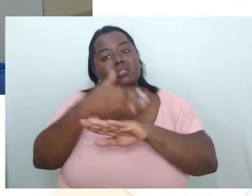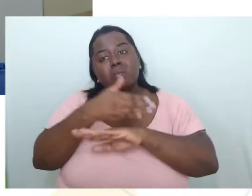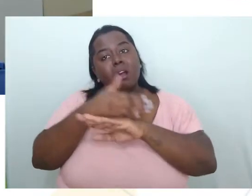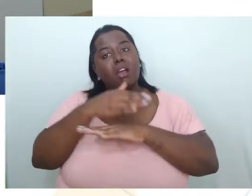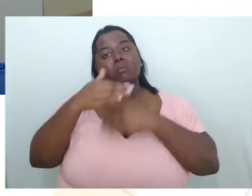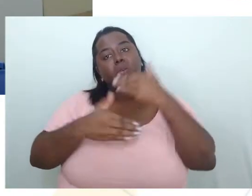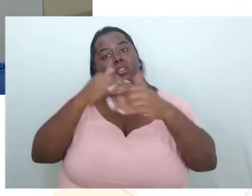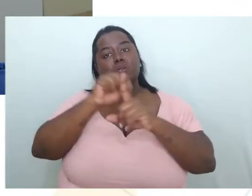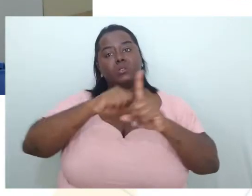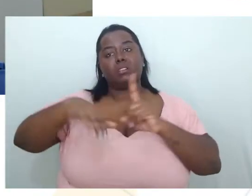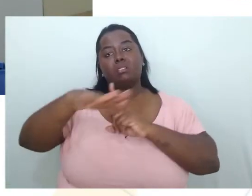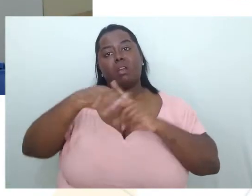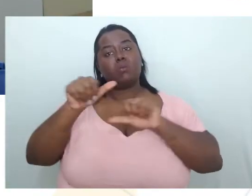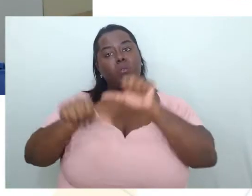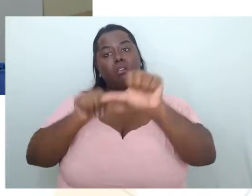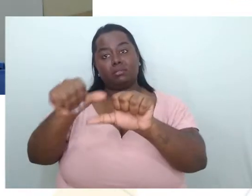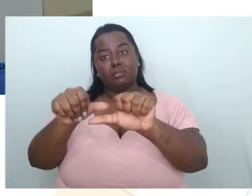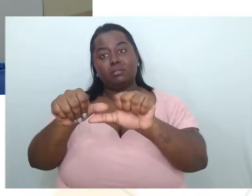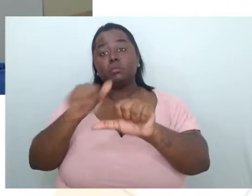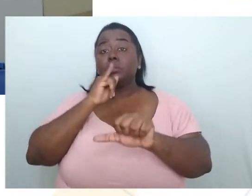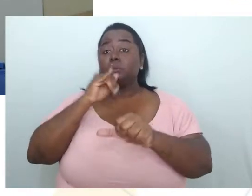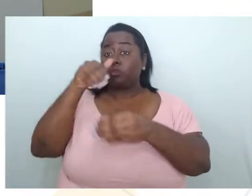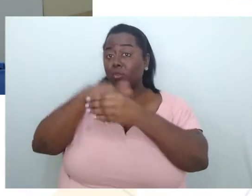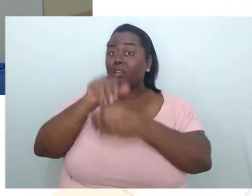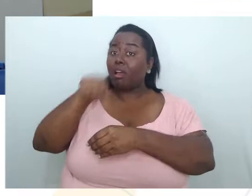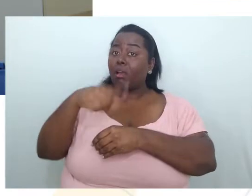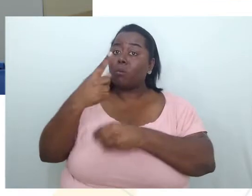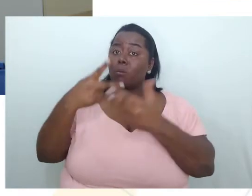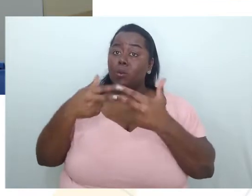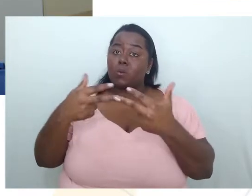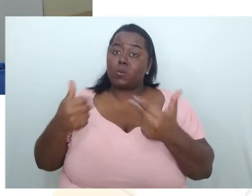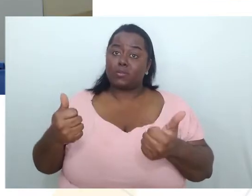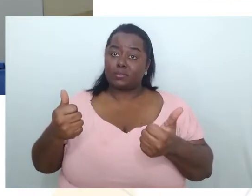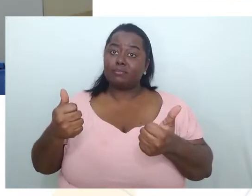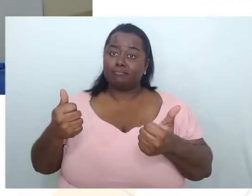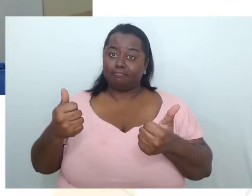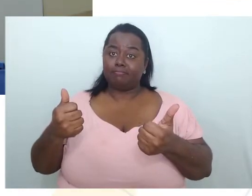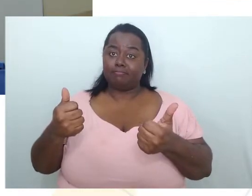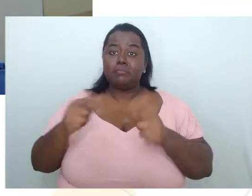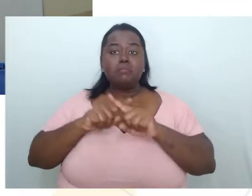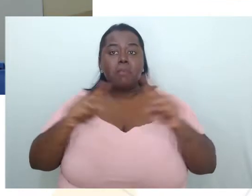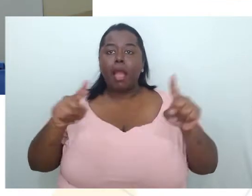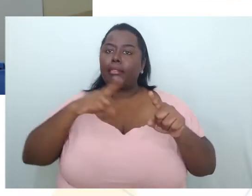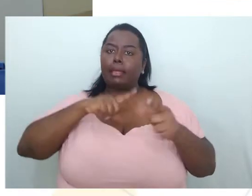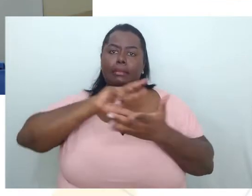processes of society. Voting is maybe one thing, but other things, being able to